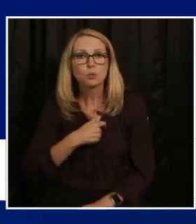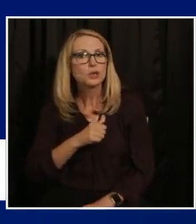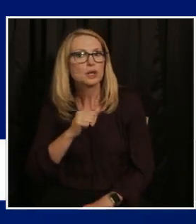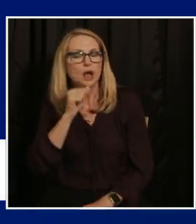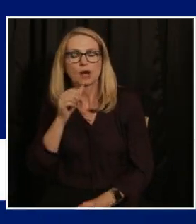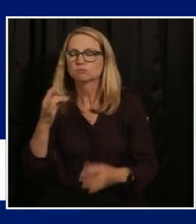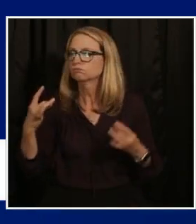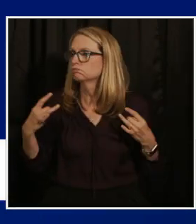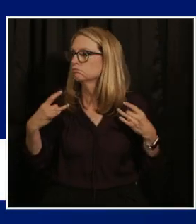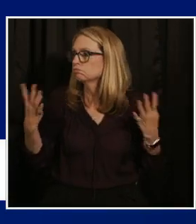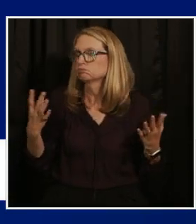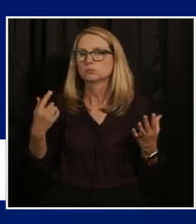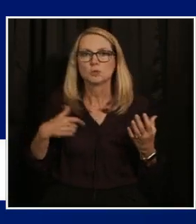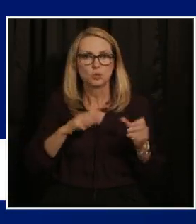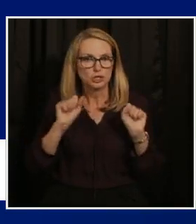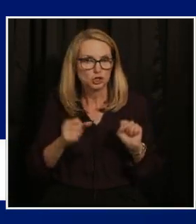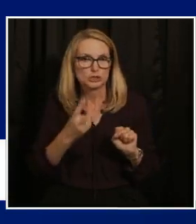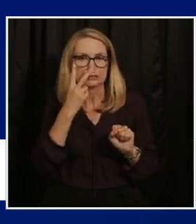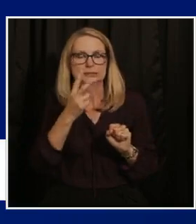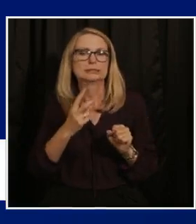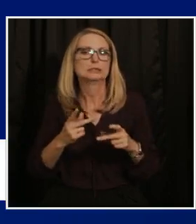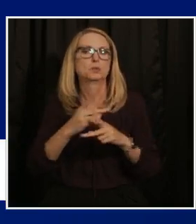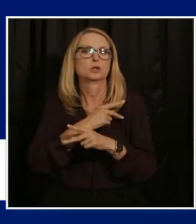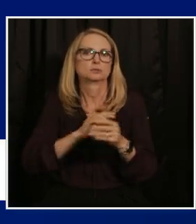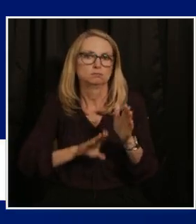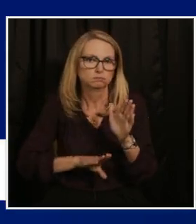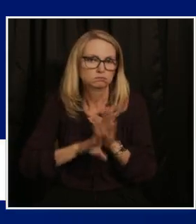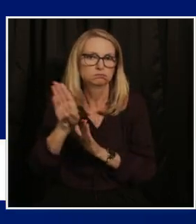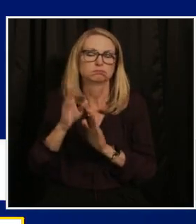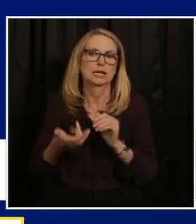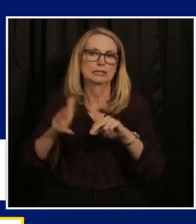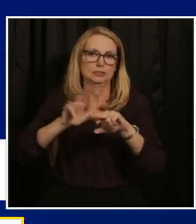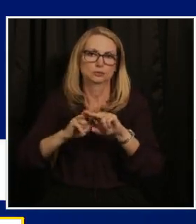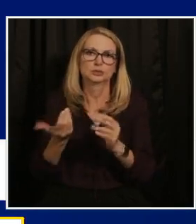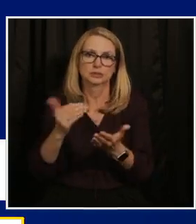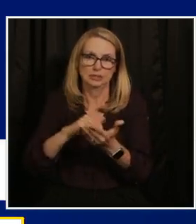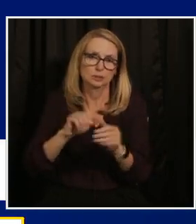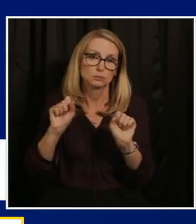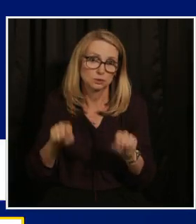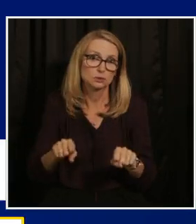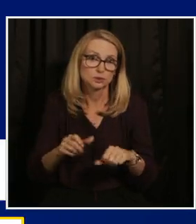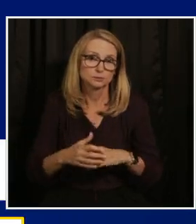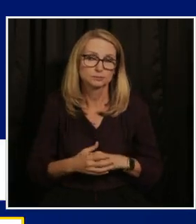increases in hospitalizations and deaths here in the state next slide please those trends are